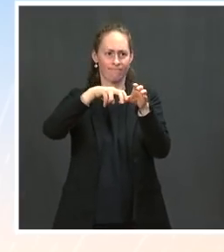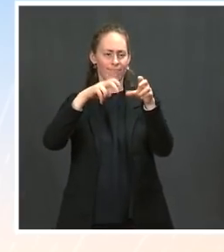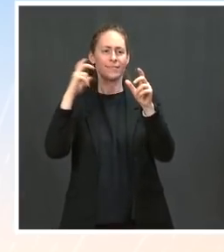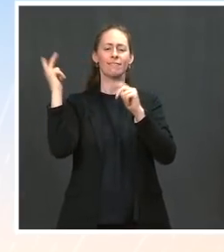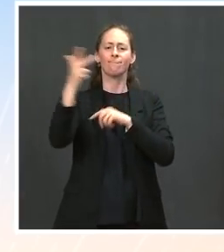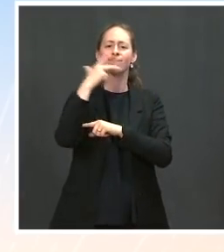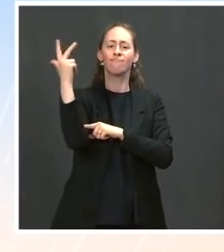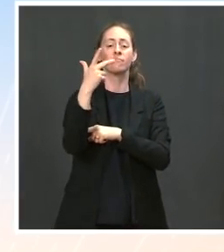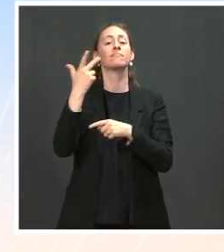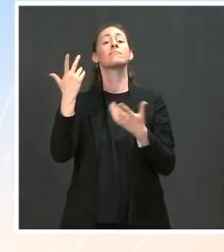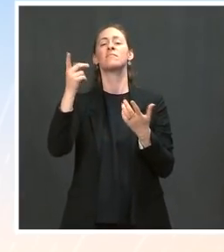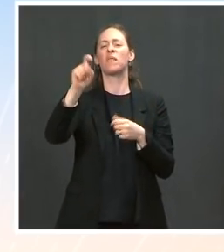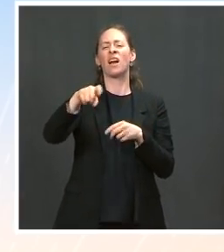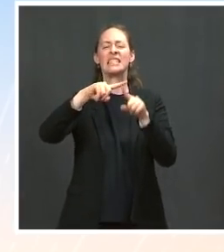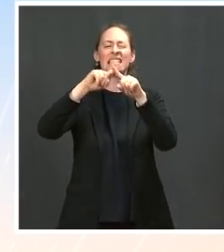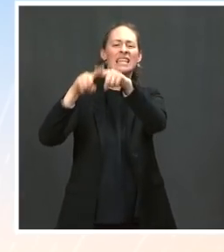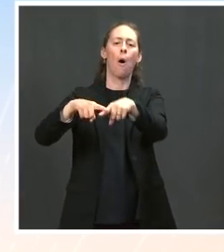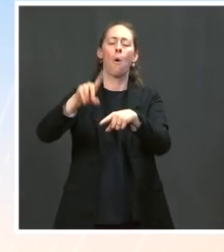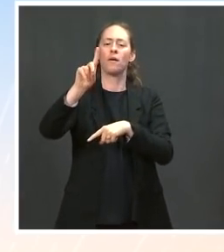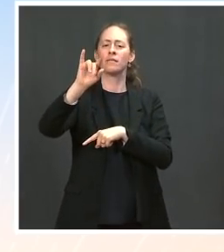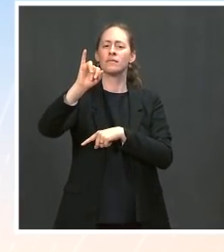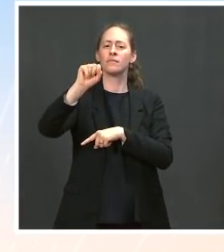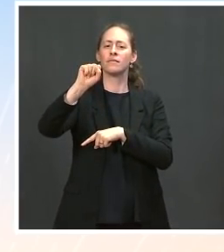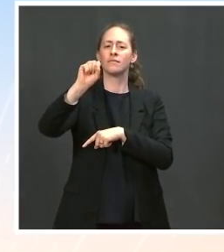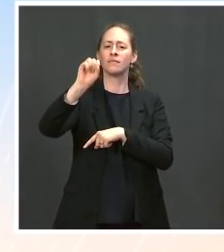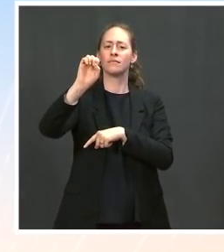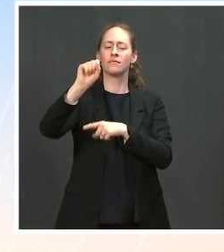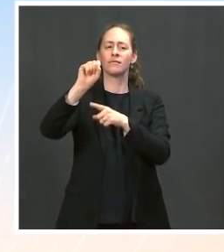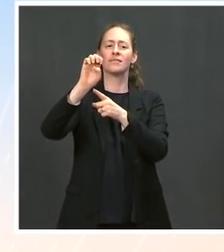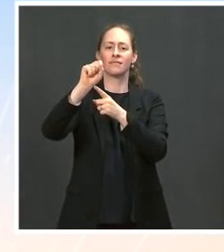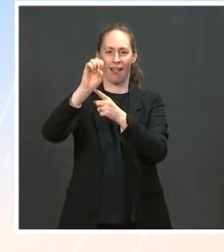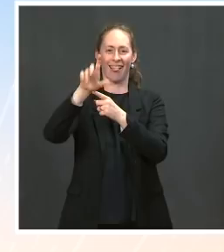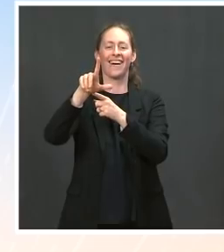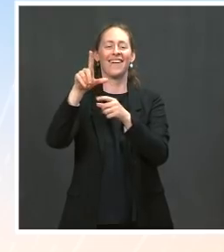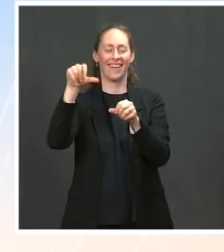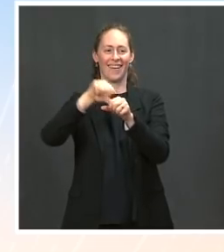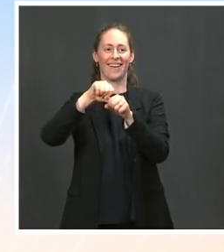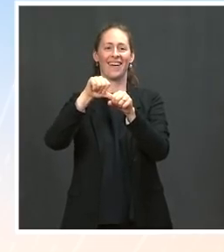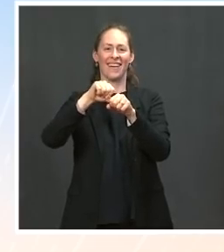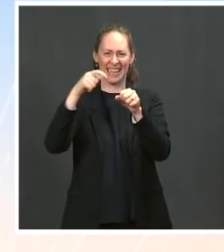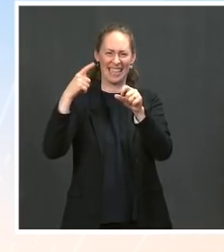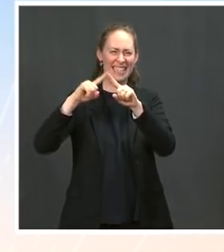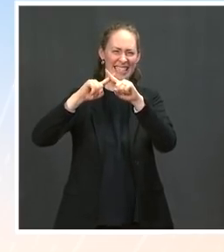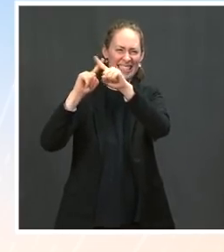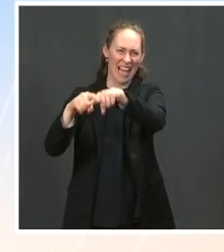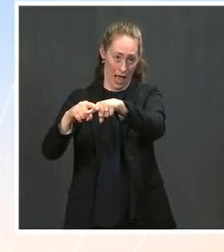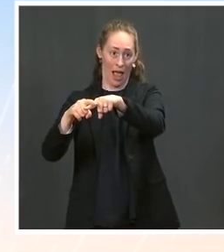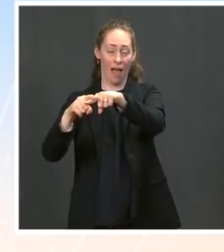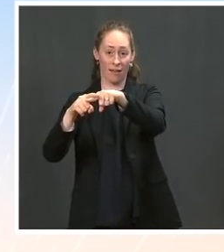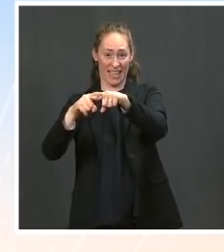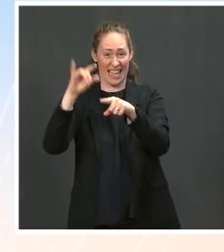including buses, that still run on diesel or gas, which are linked to asthma and other health problems that hurt our communities.